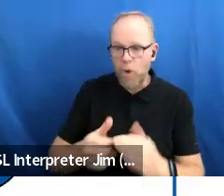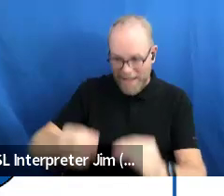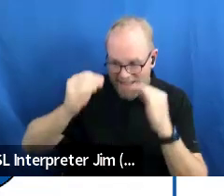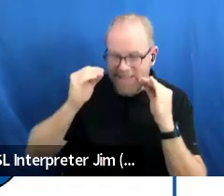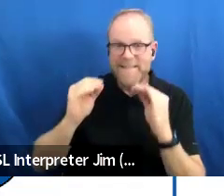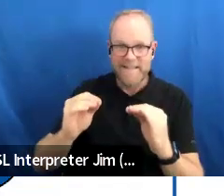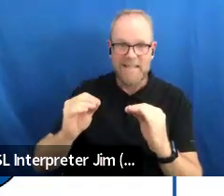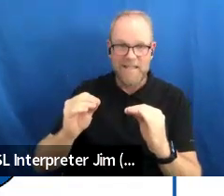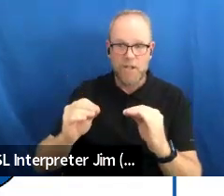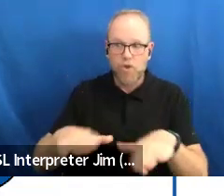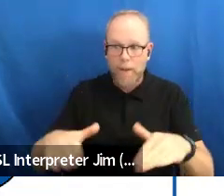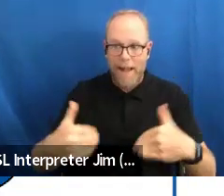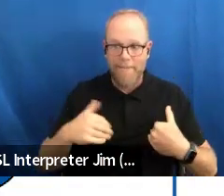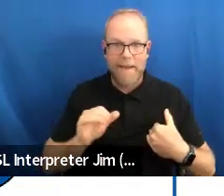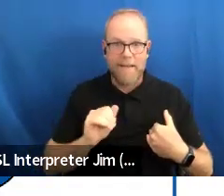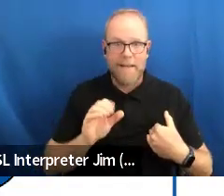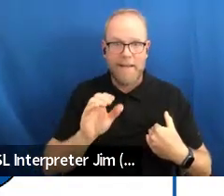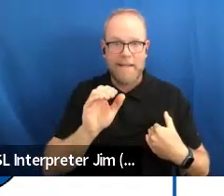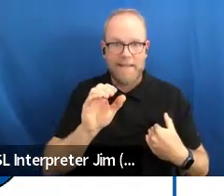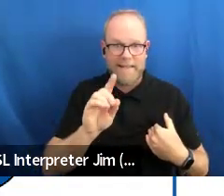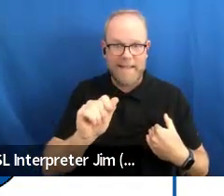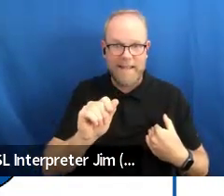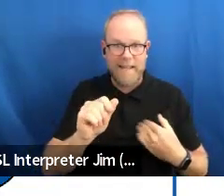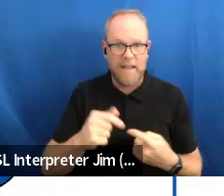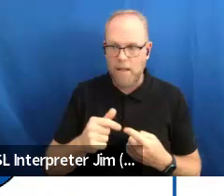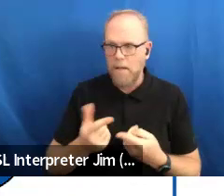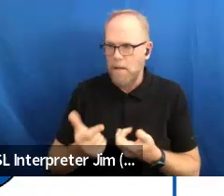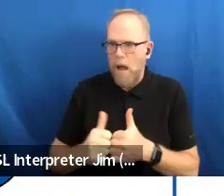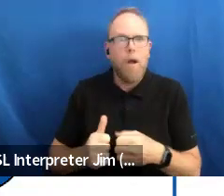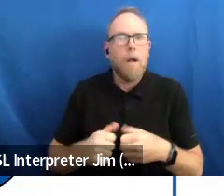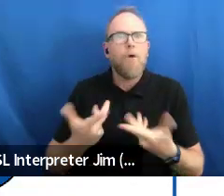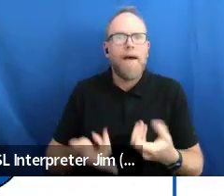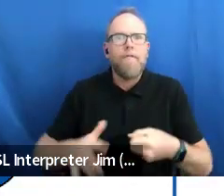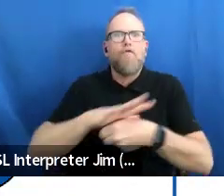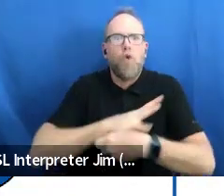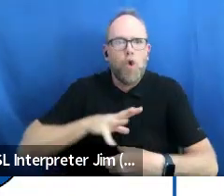or partially included in their classrooms. And the fact that they don't have training means